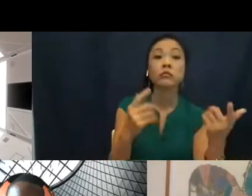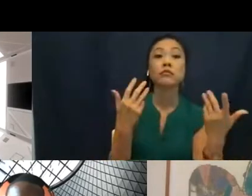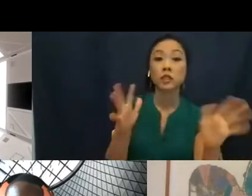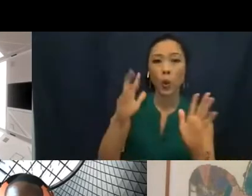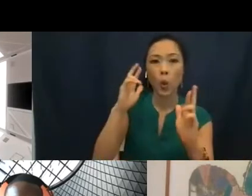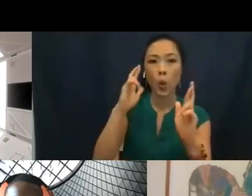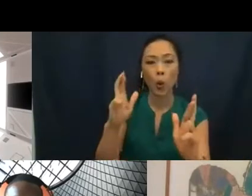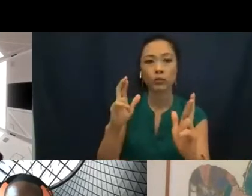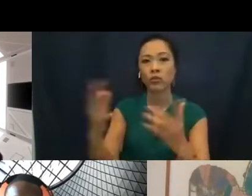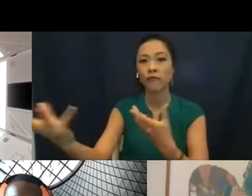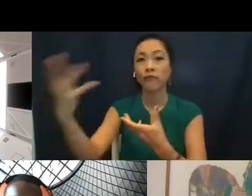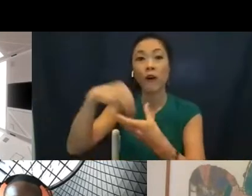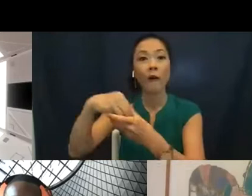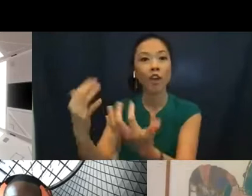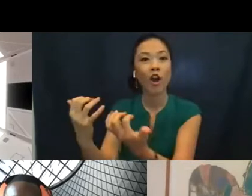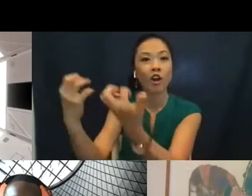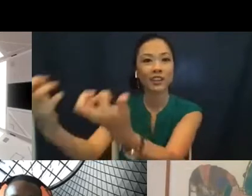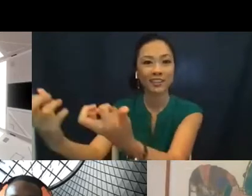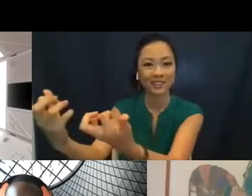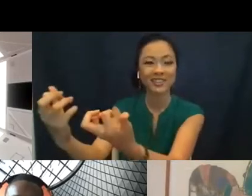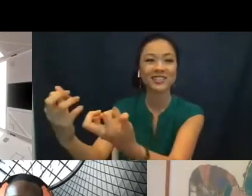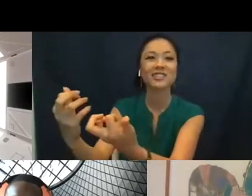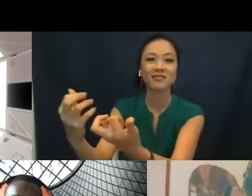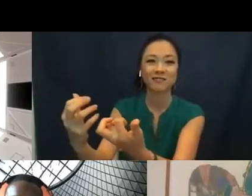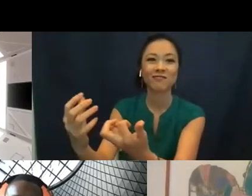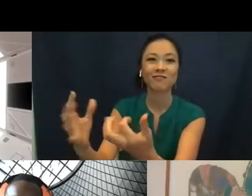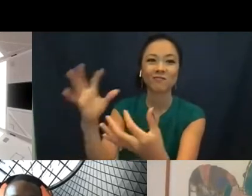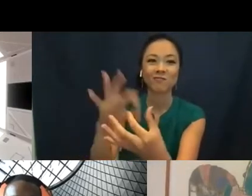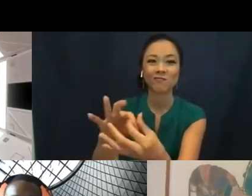the audience that the technology ironically permits.